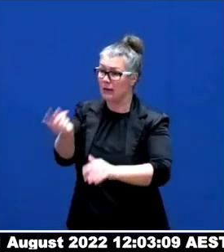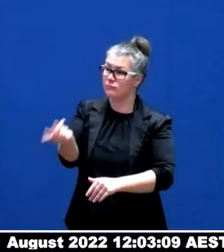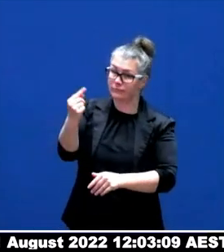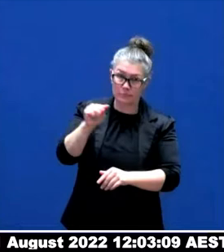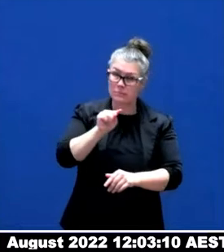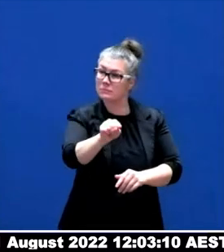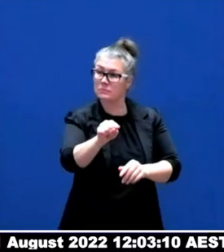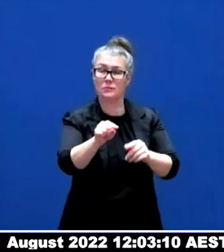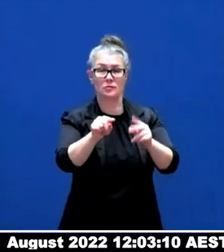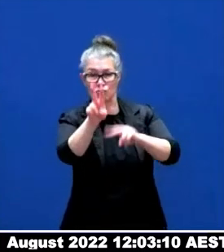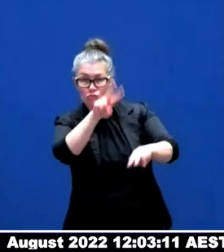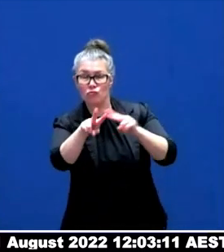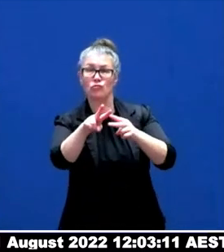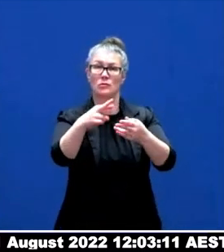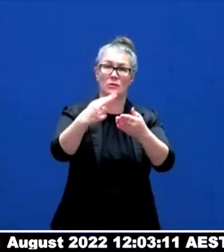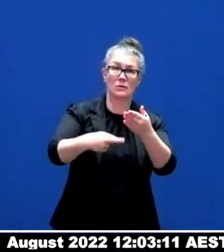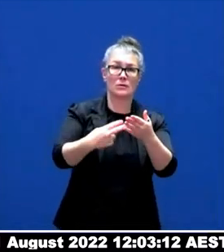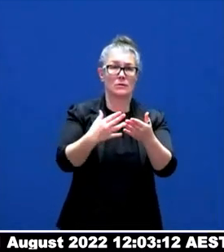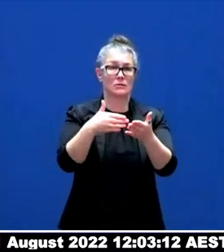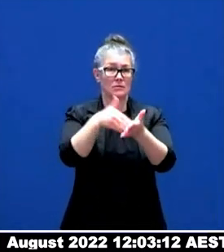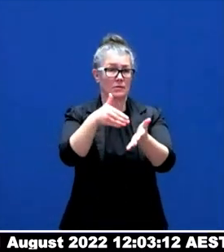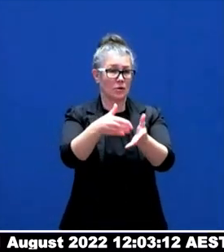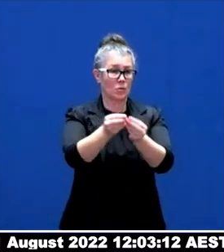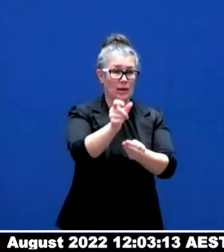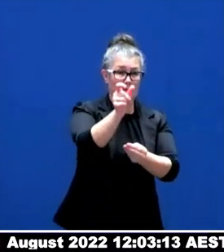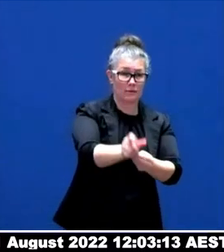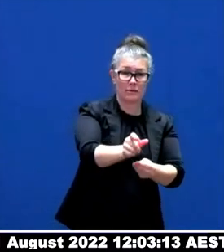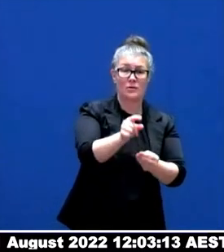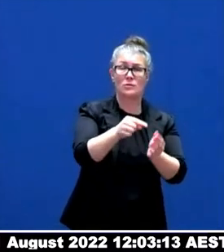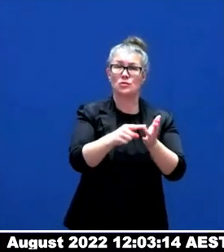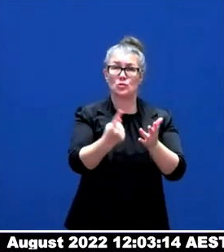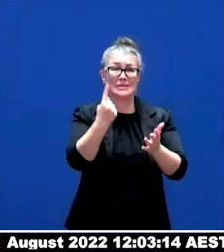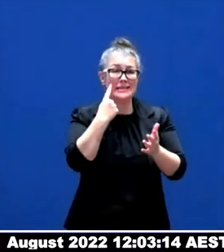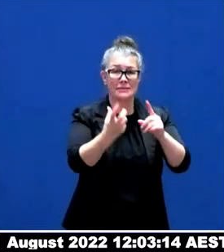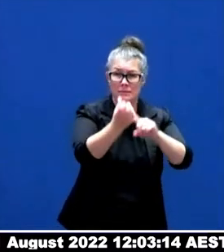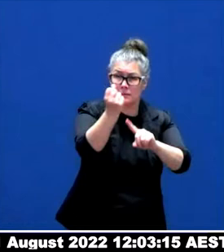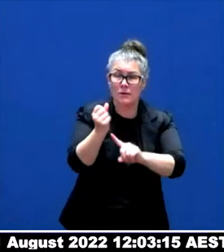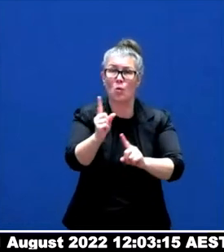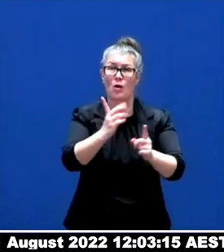tenants with disability to identify what modifications need to be made? We do.